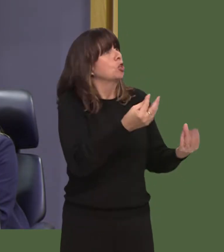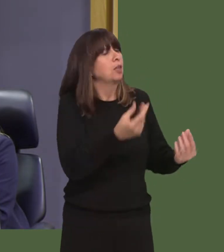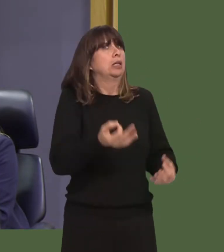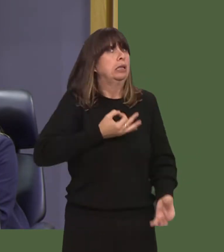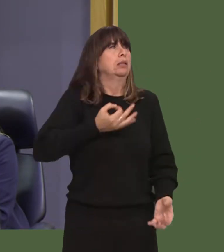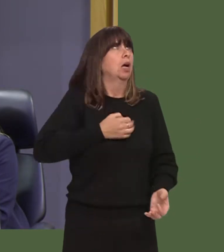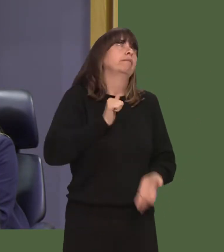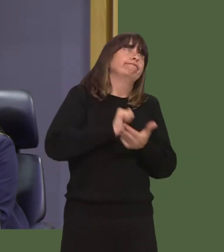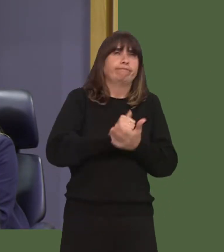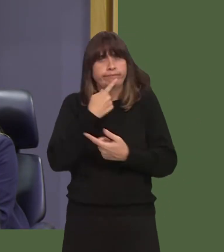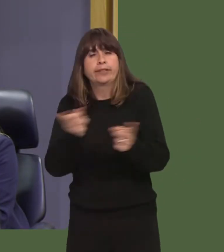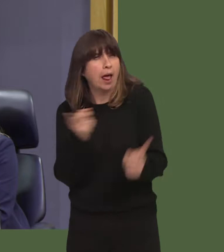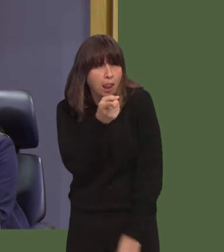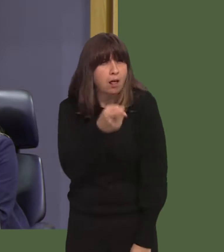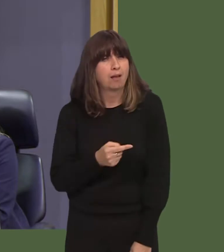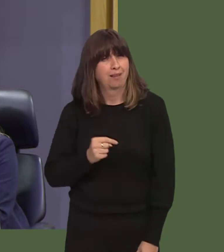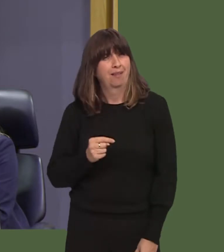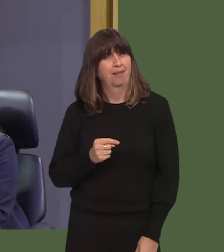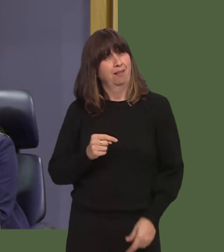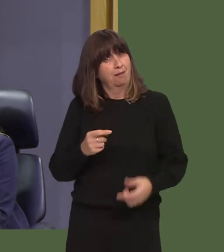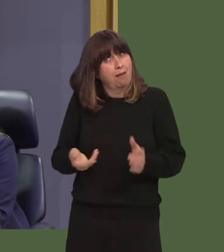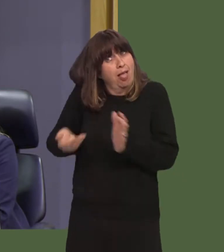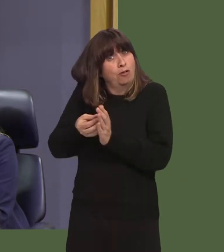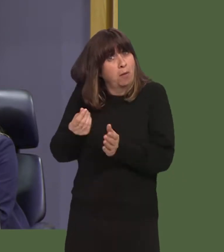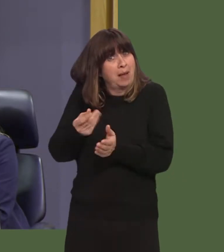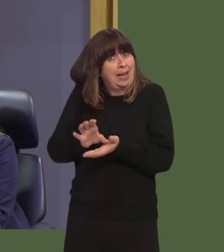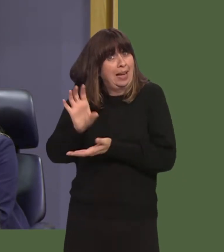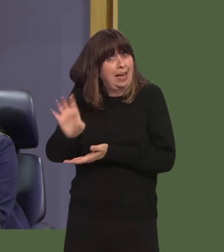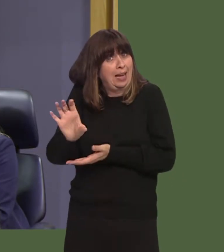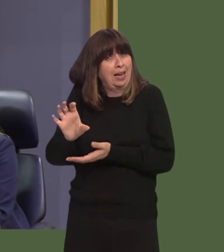company has had any additional money, or to confirm that you've underwritten some of Aston